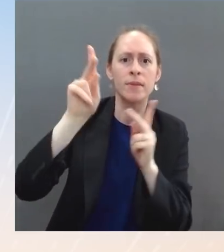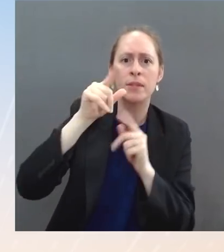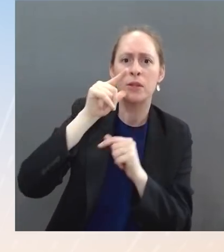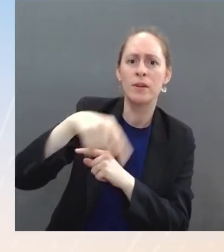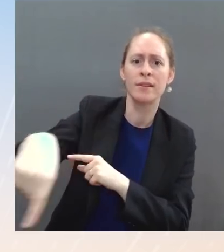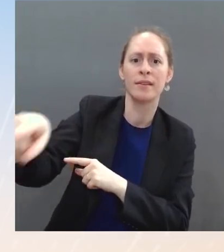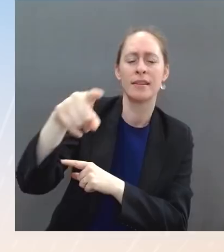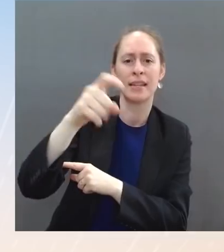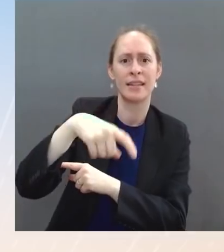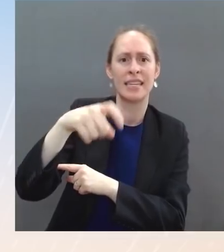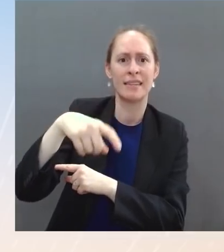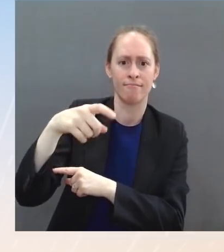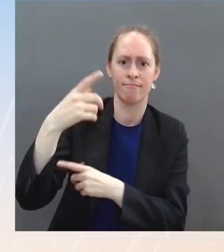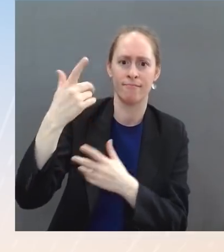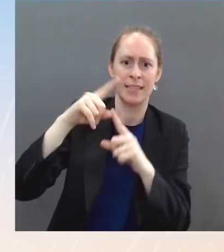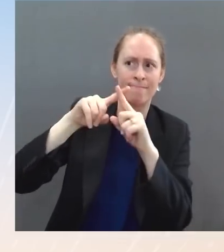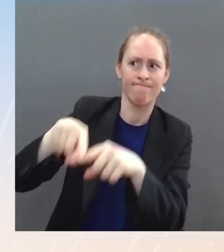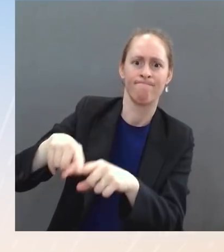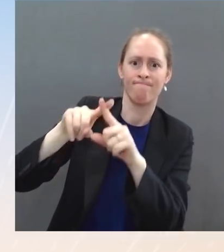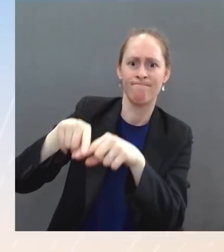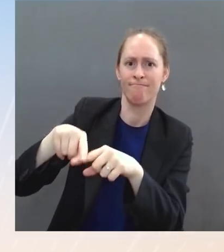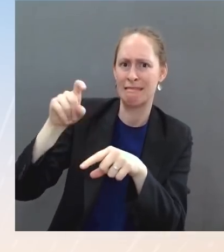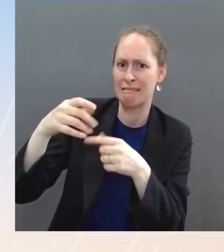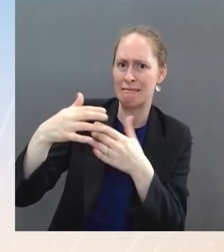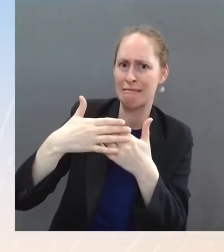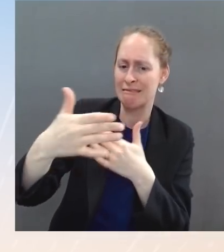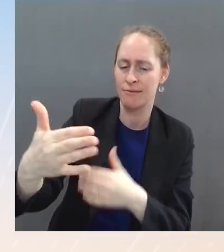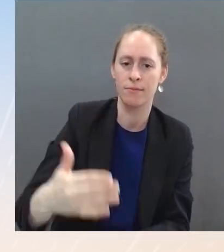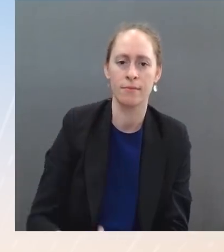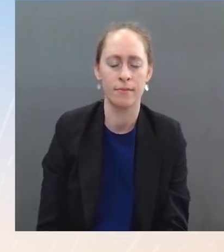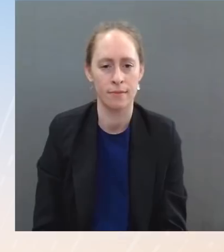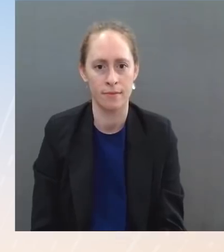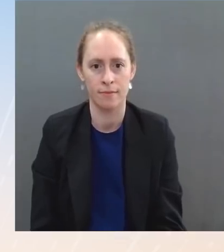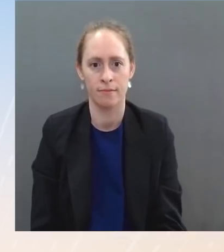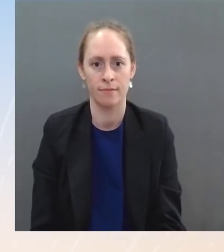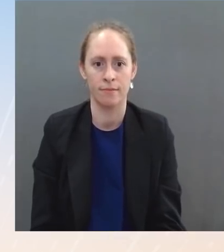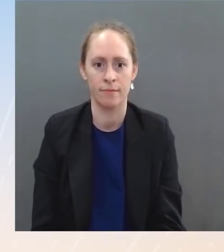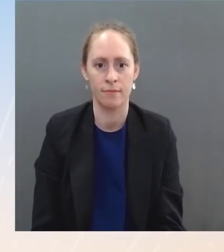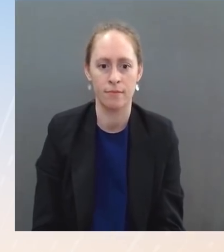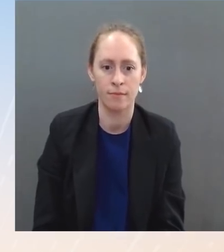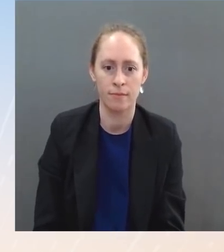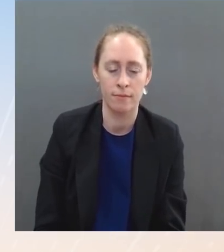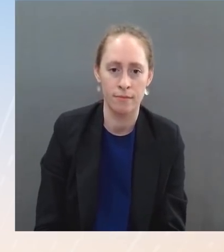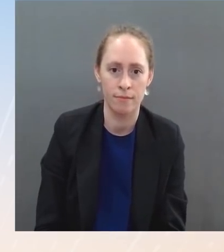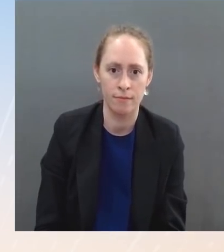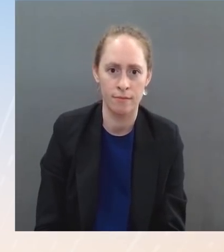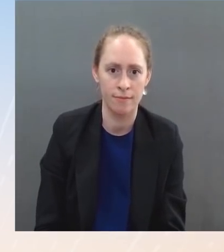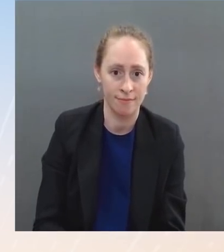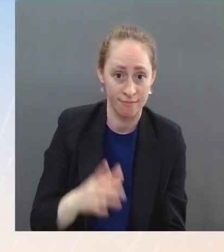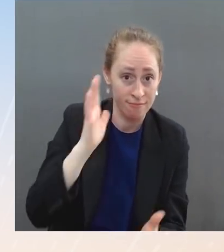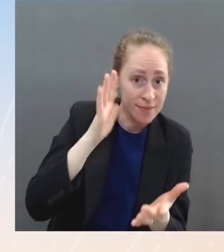So, he has been talking on this specific issue Ms. Psaki: He's been engaged with a range of members about a range of issues. This is a huge priority.